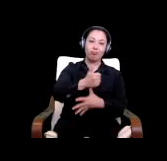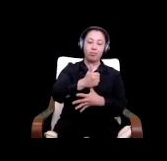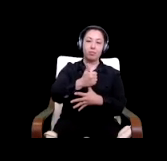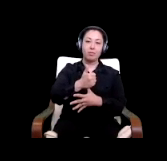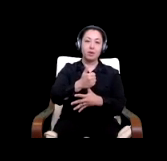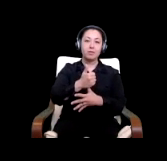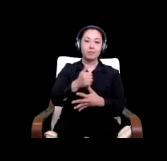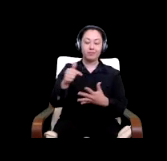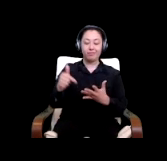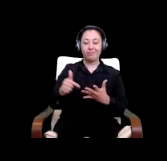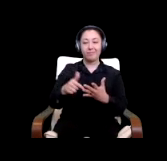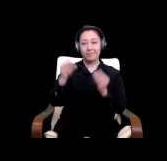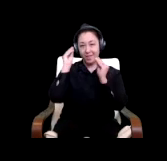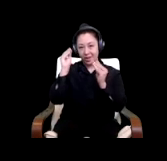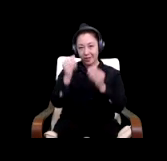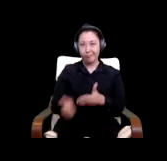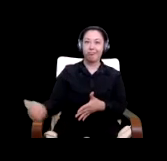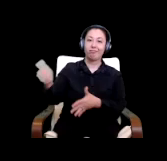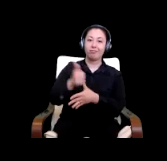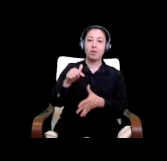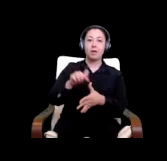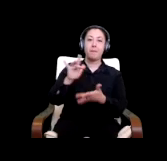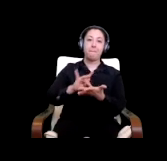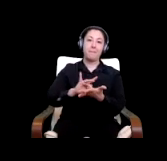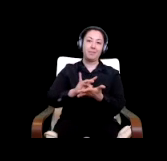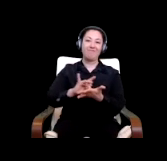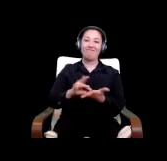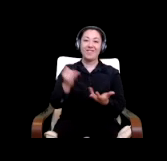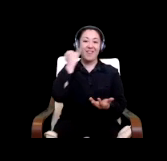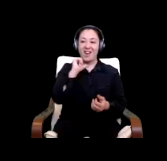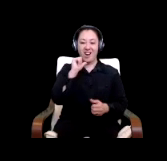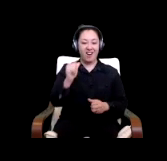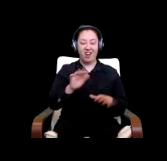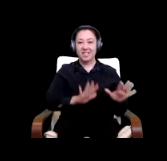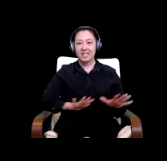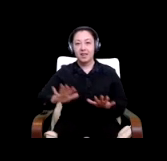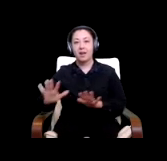not medically stable they will not be able to access the education for its a lot of times